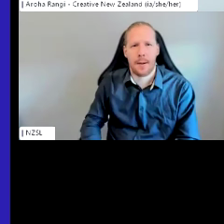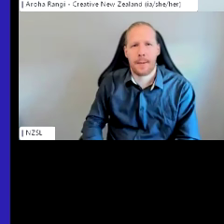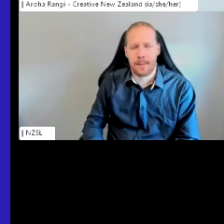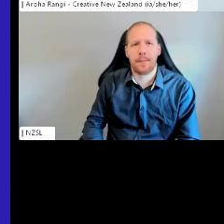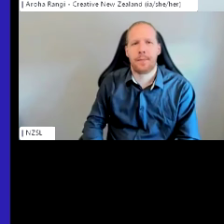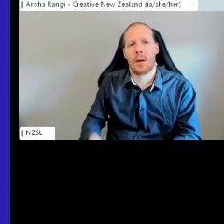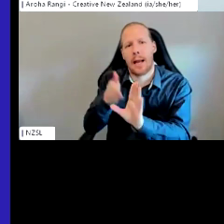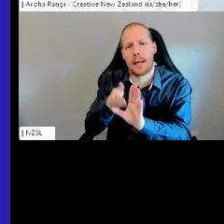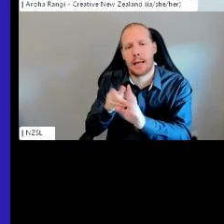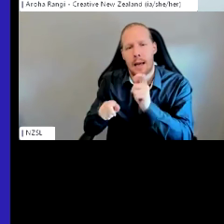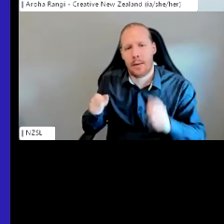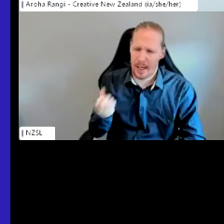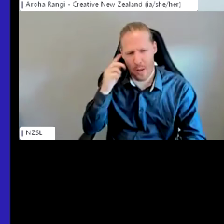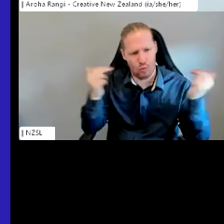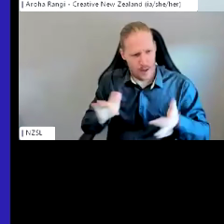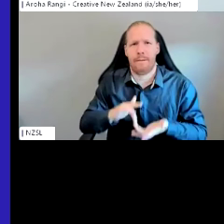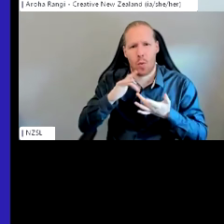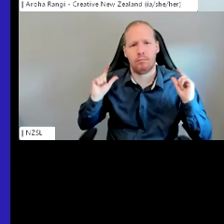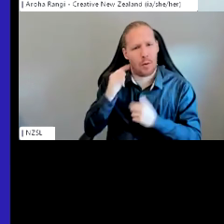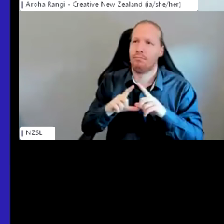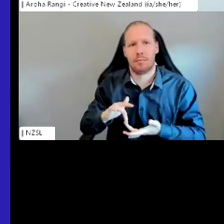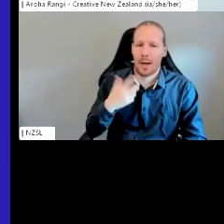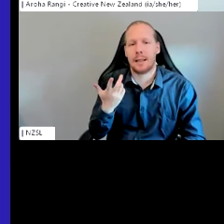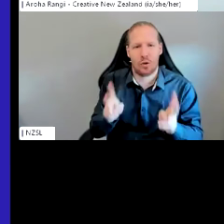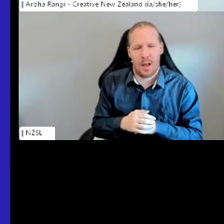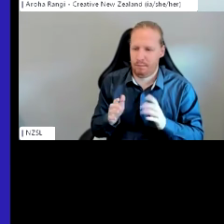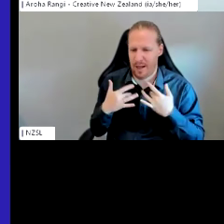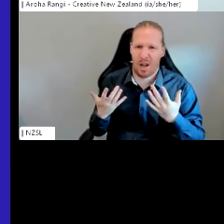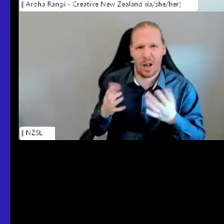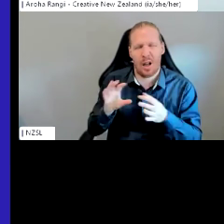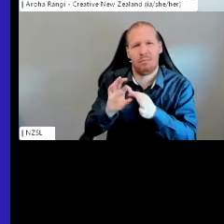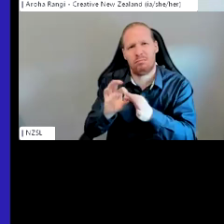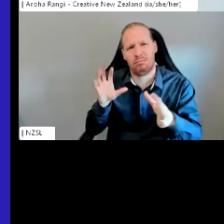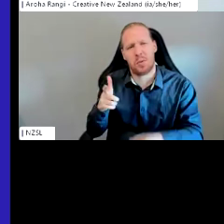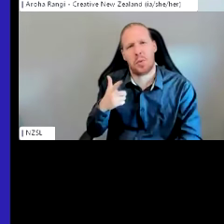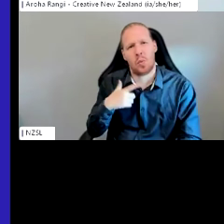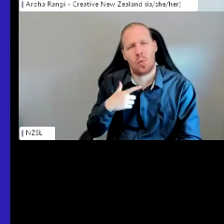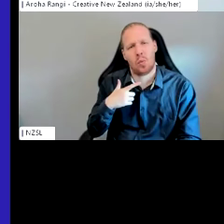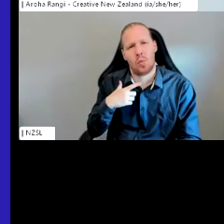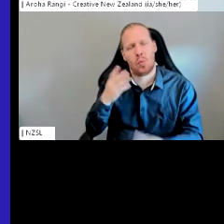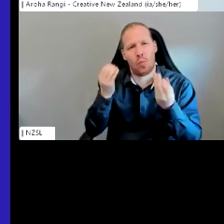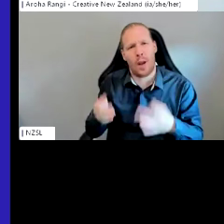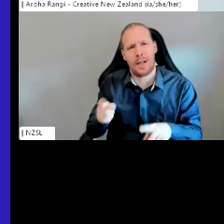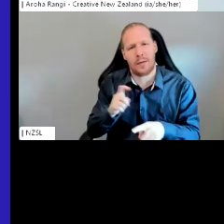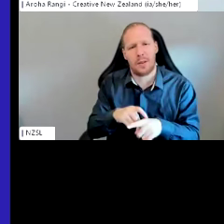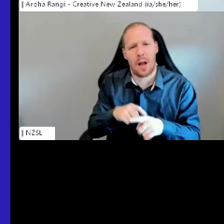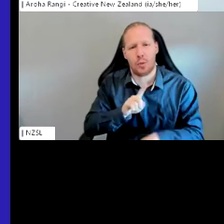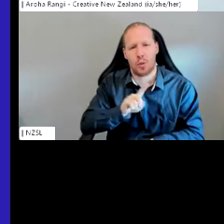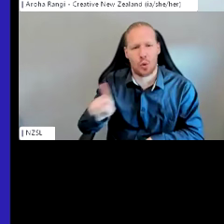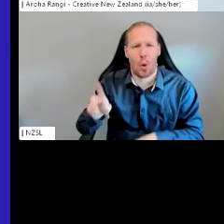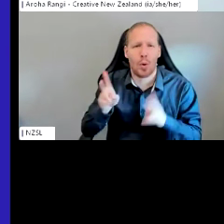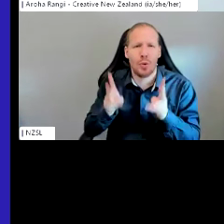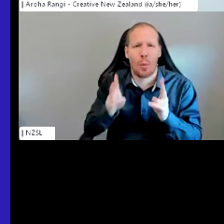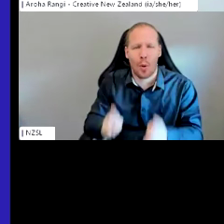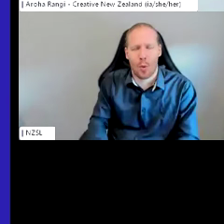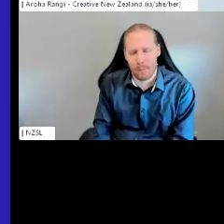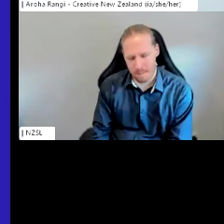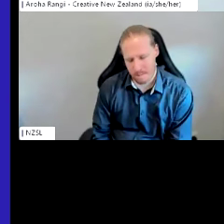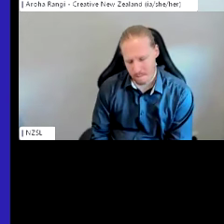kind of takes all of the point of going away. So, um so you know this idea of trying to demystify it